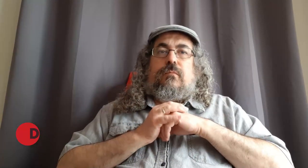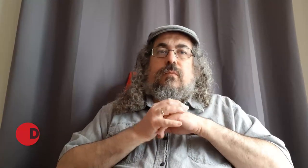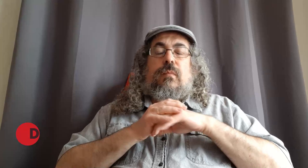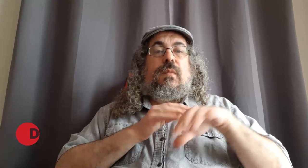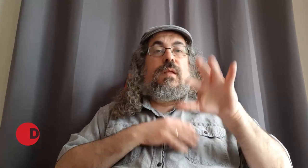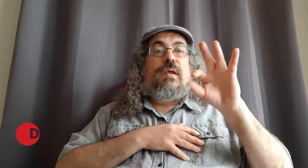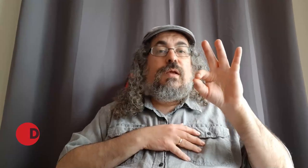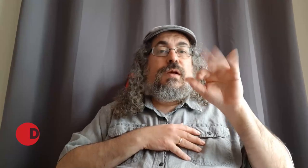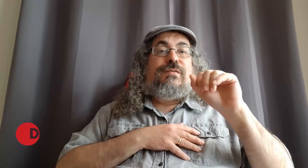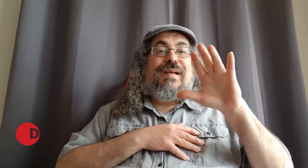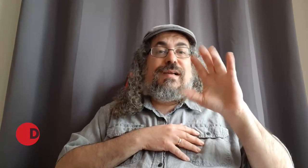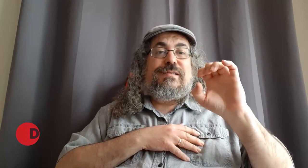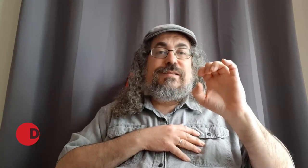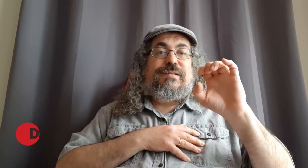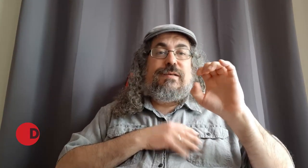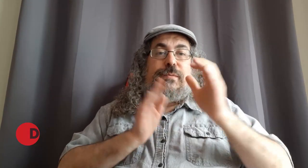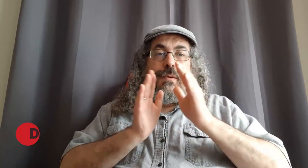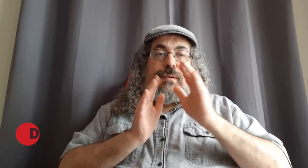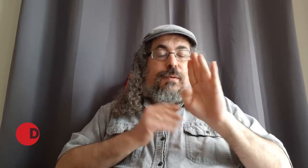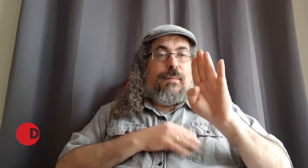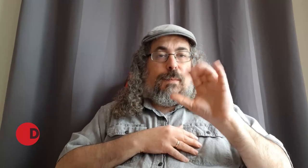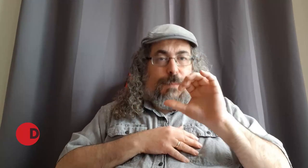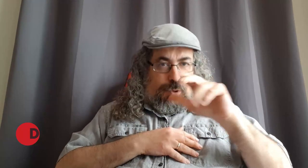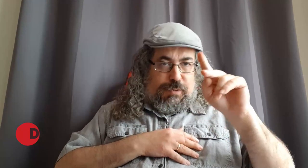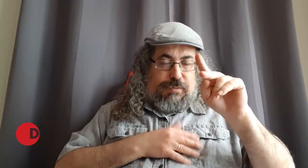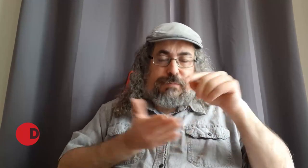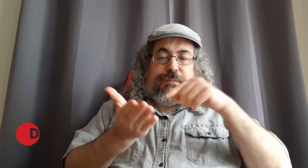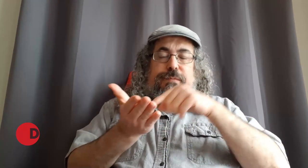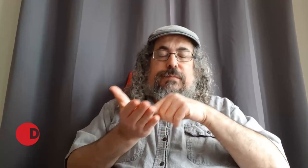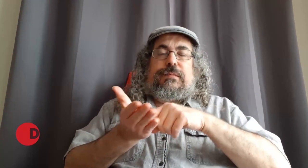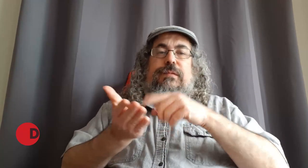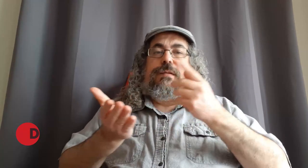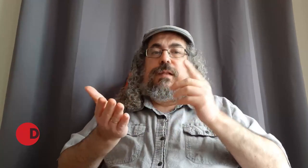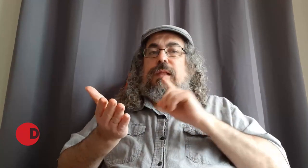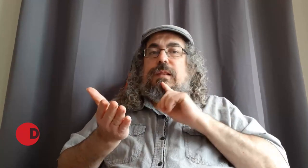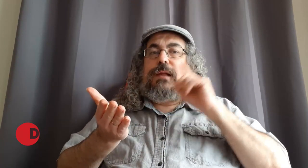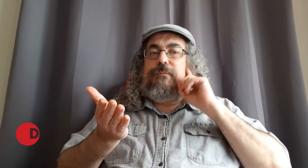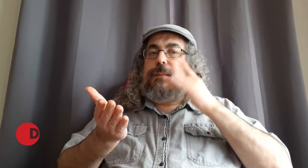But not for courtrooms or hospitals.